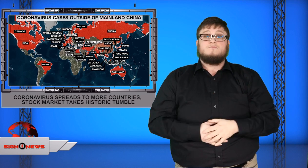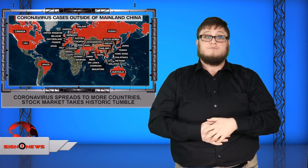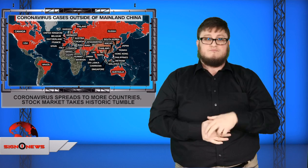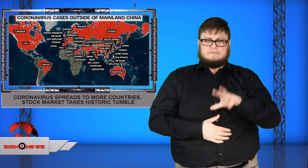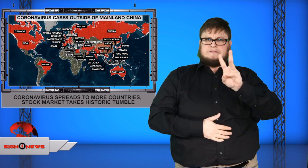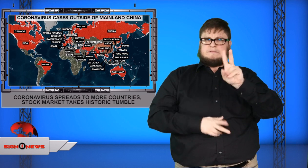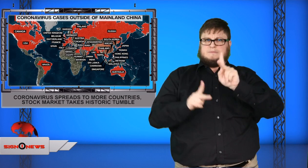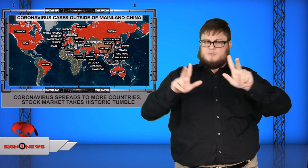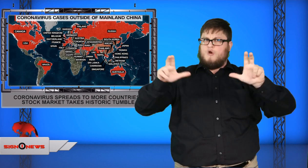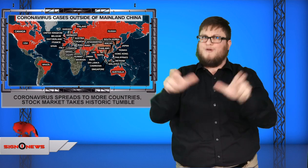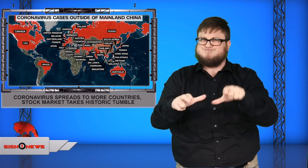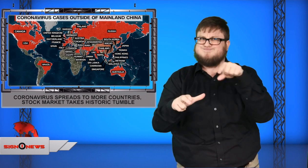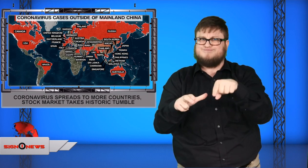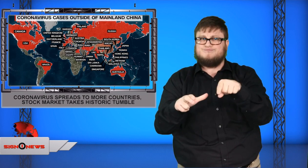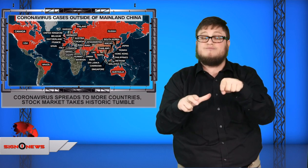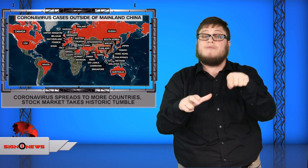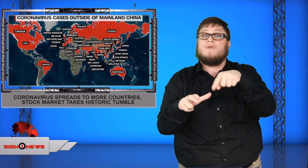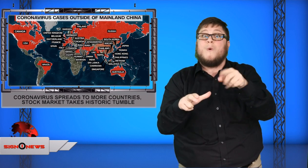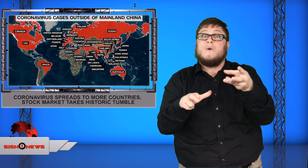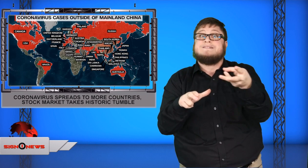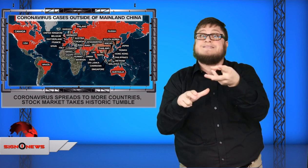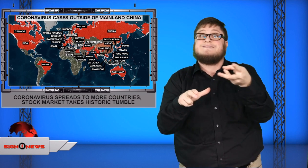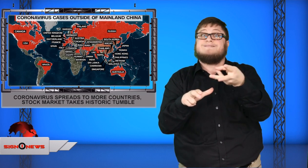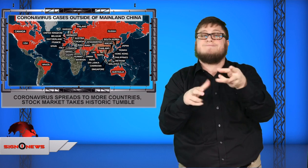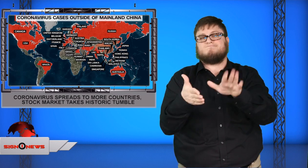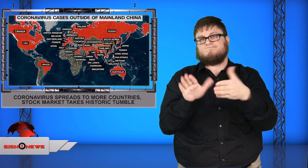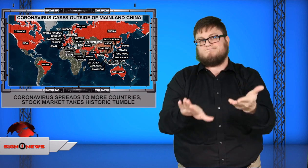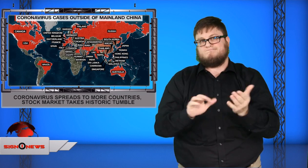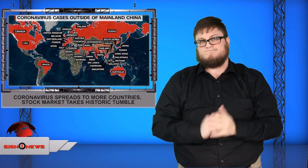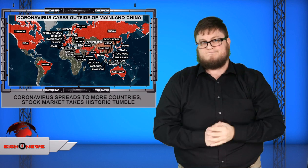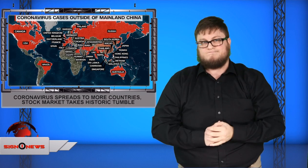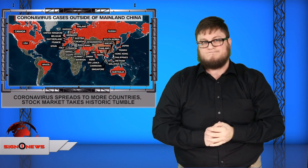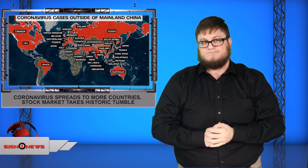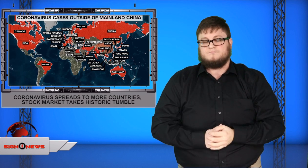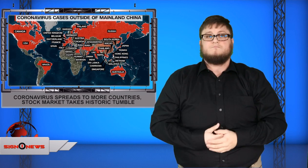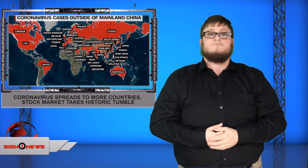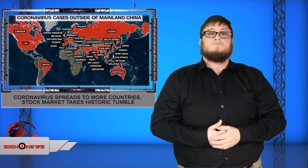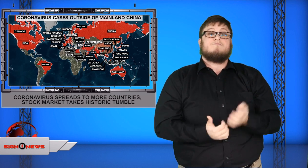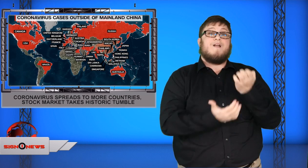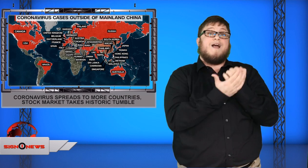Diamond Princess cruise ship have now died.